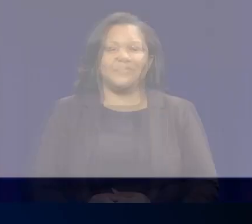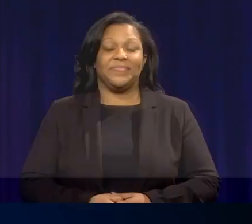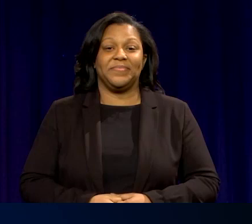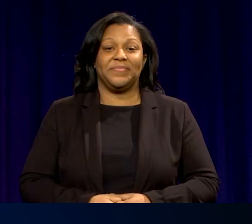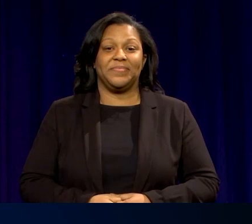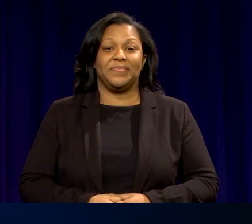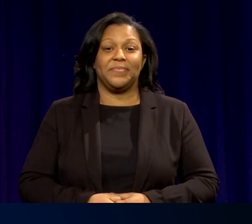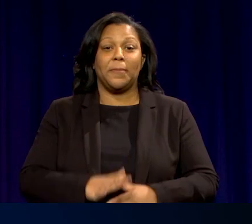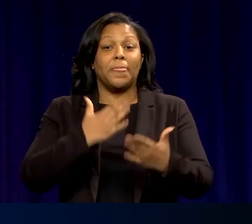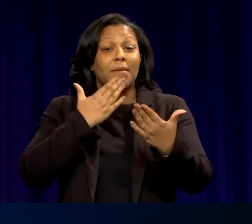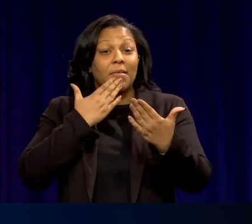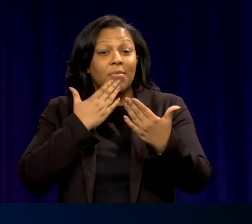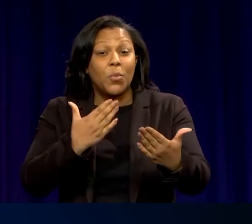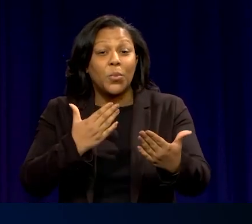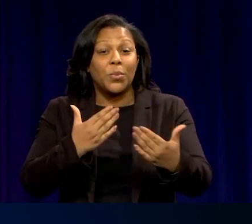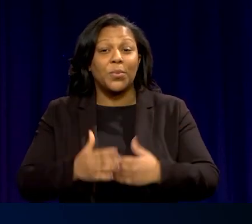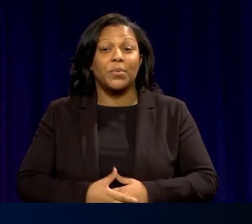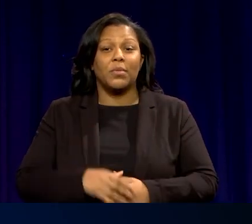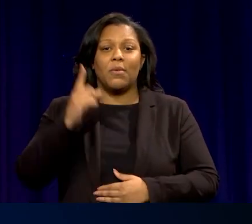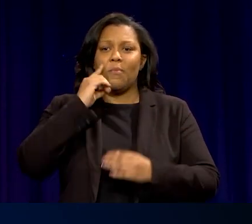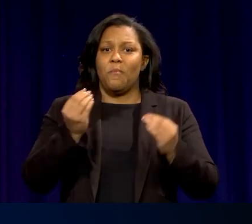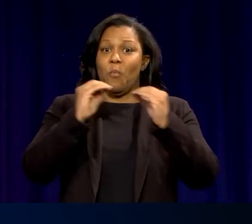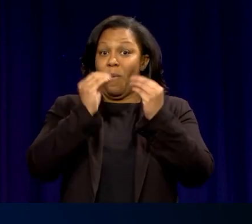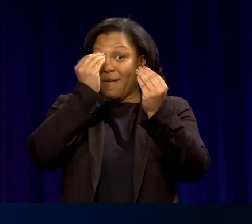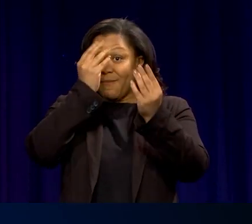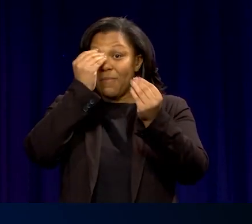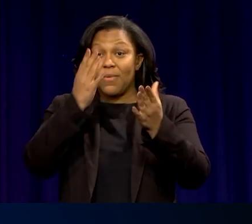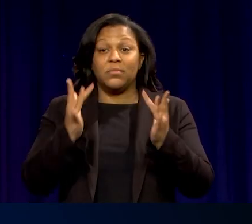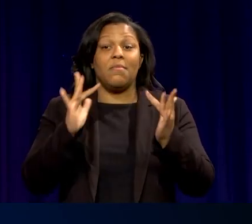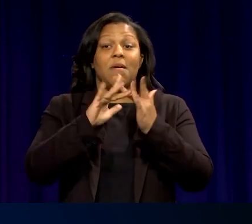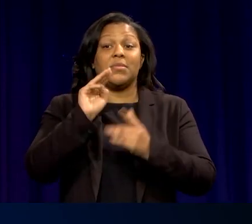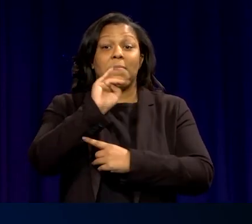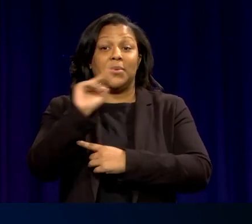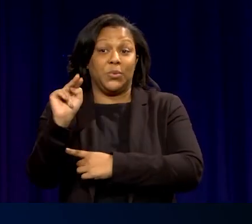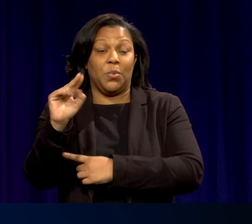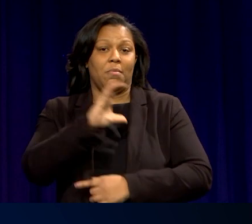(narrator) Thank you. For more information, contact the Minnesota Council on Disability